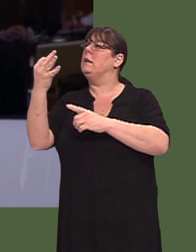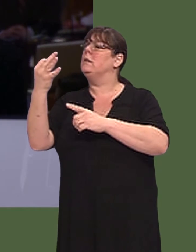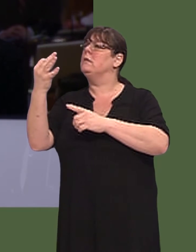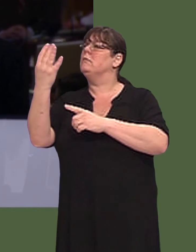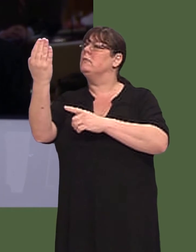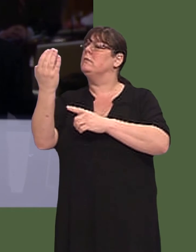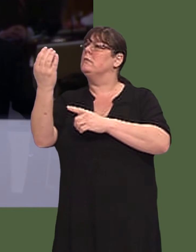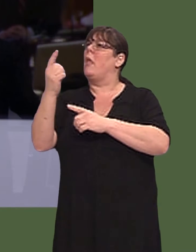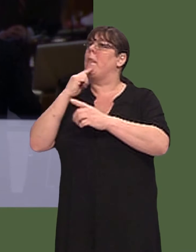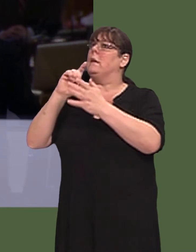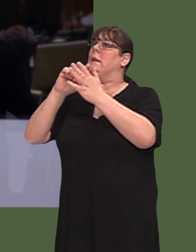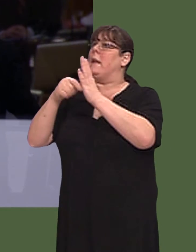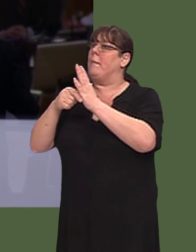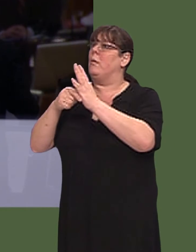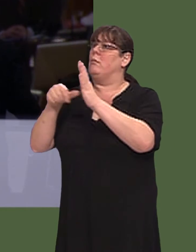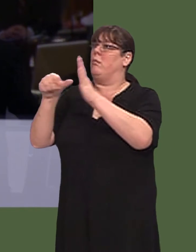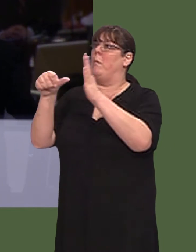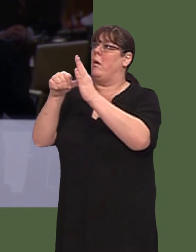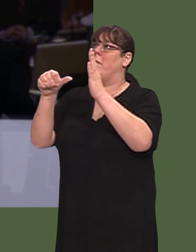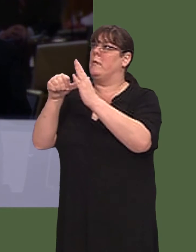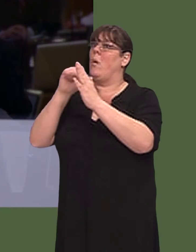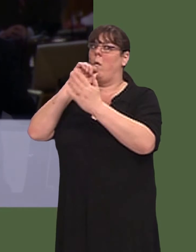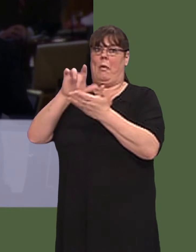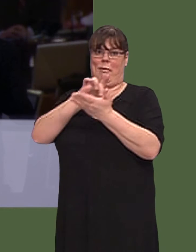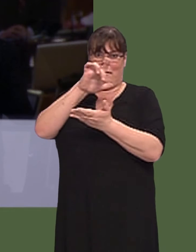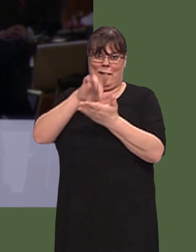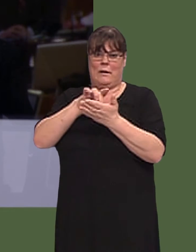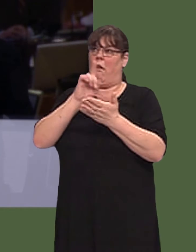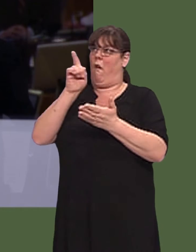fast approaches, disabled issues really are put at the heart of all this so that, even